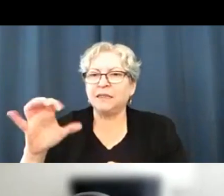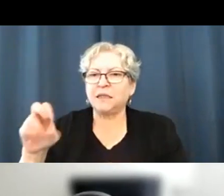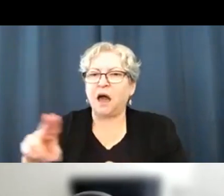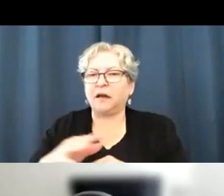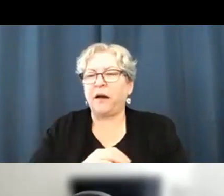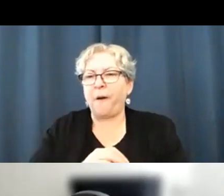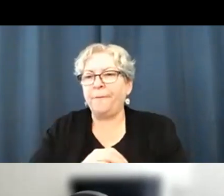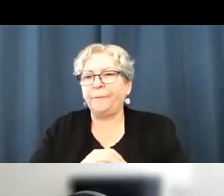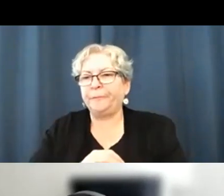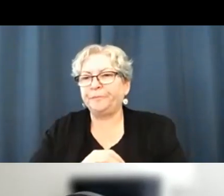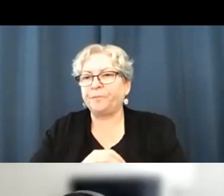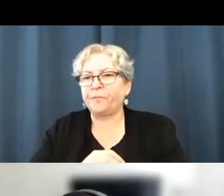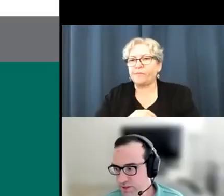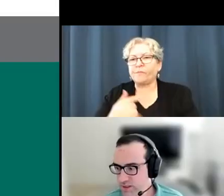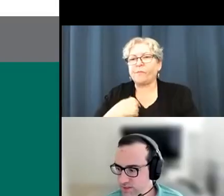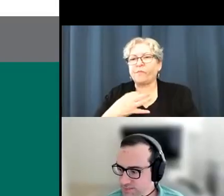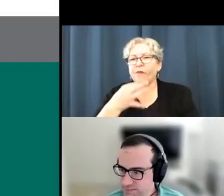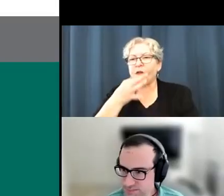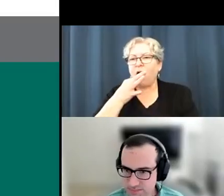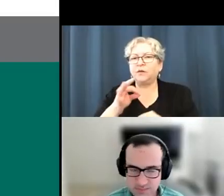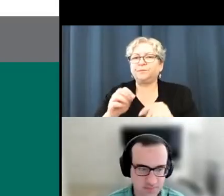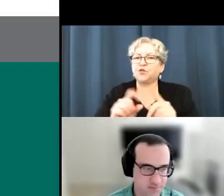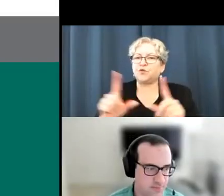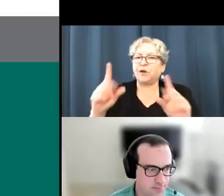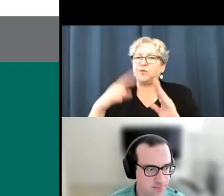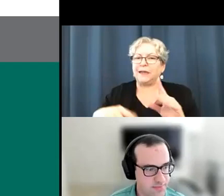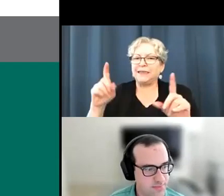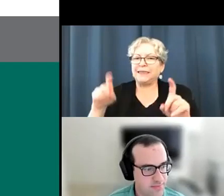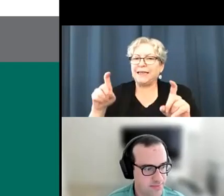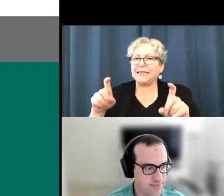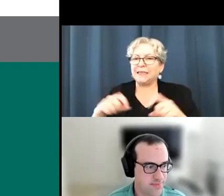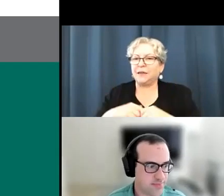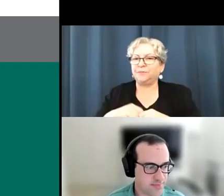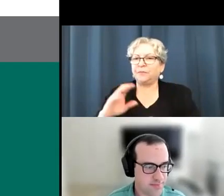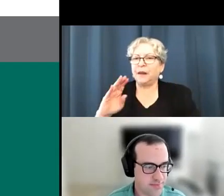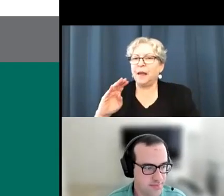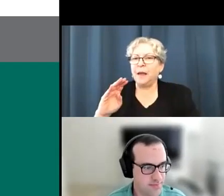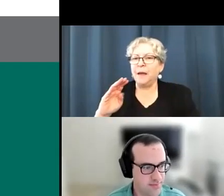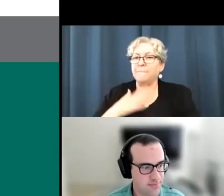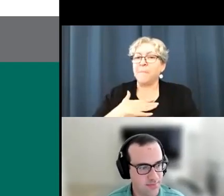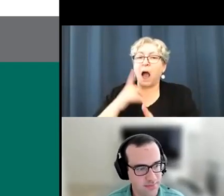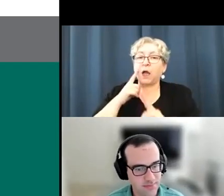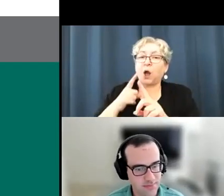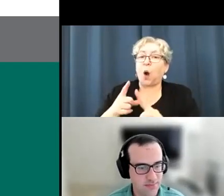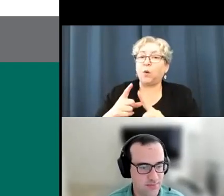As an expert, a screen reader tester, my goal is basically to look through the interface